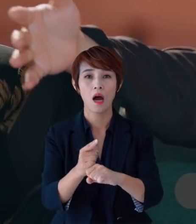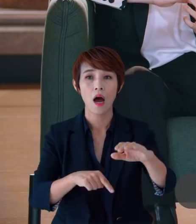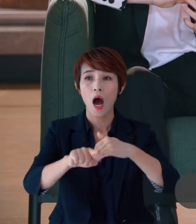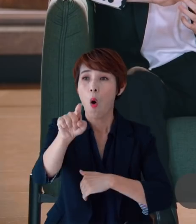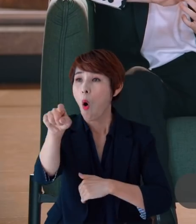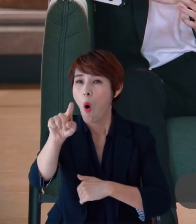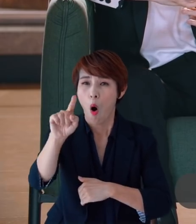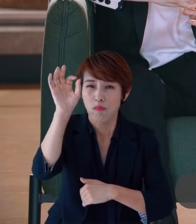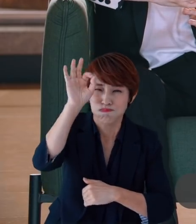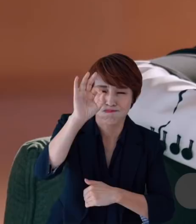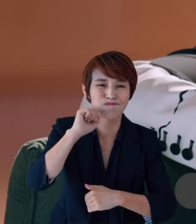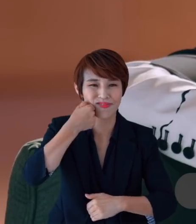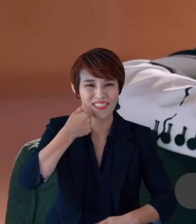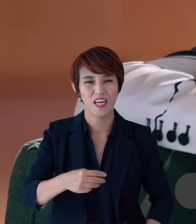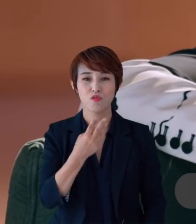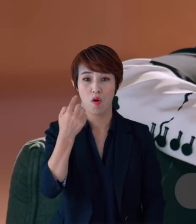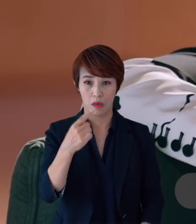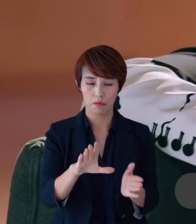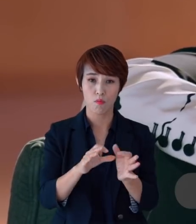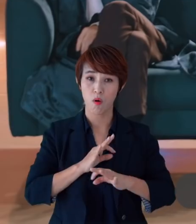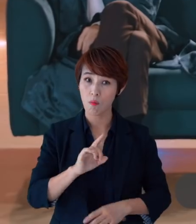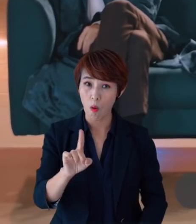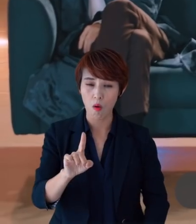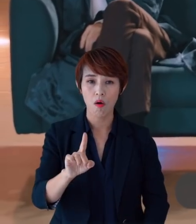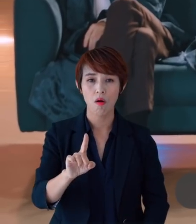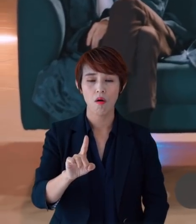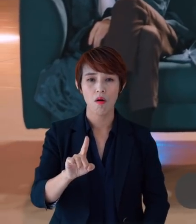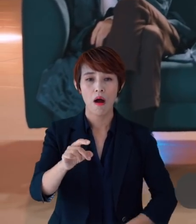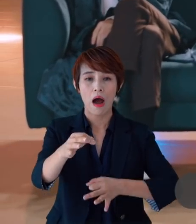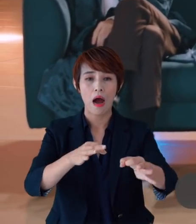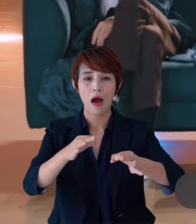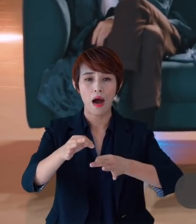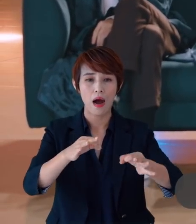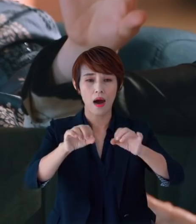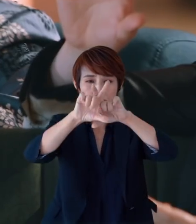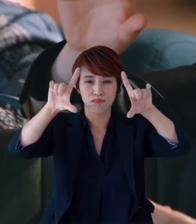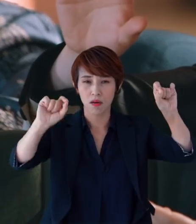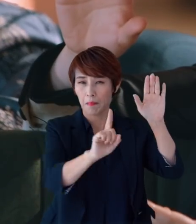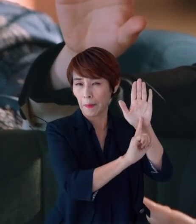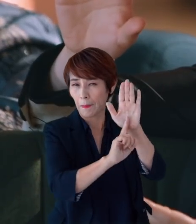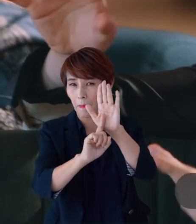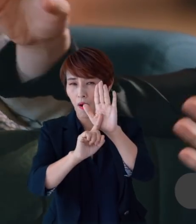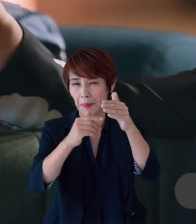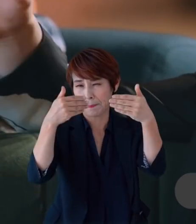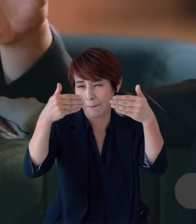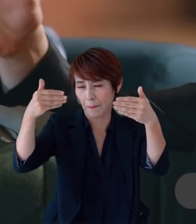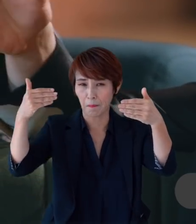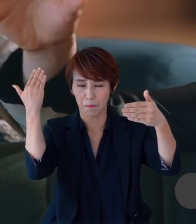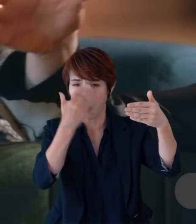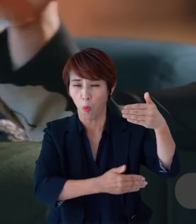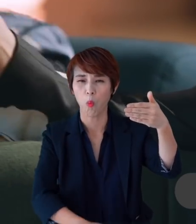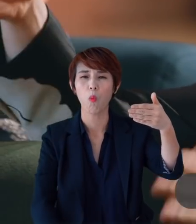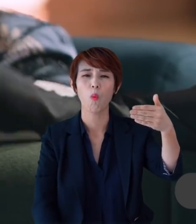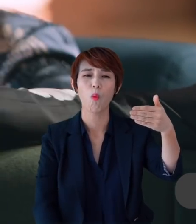When I first came to Seoul, something that surprised me the most was how clean the signs were. Back then the Seoul signs were brand new.